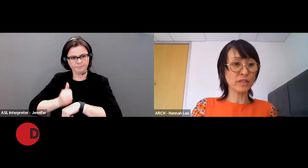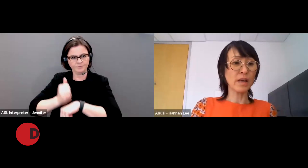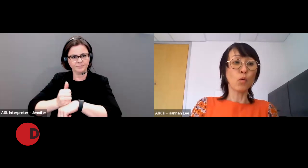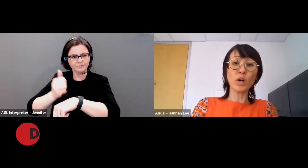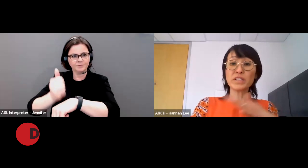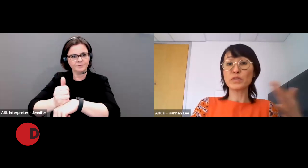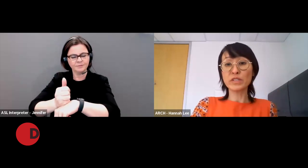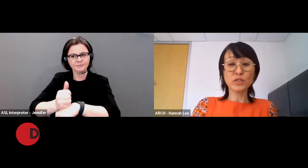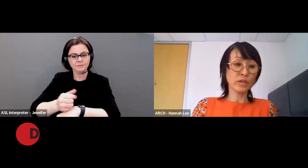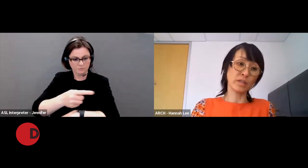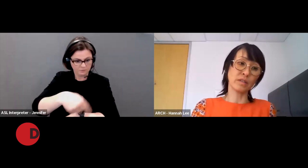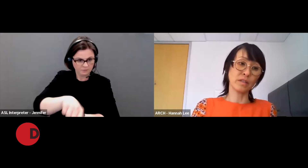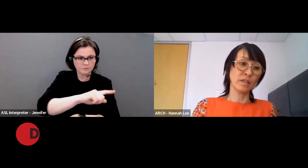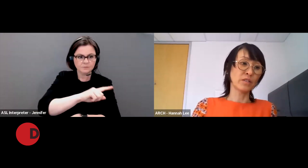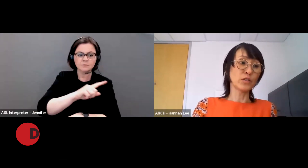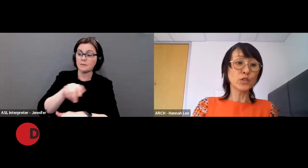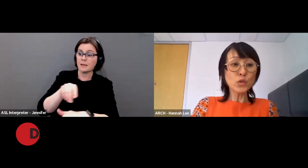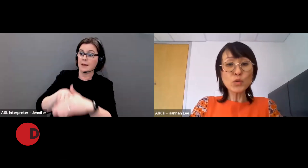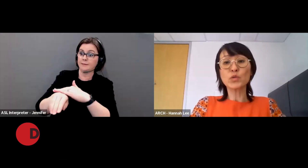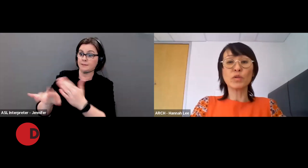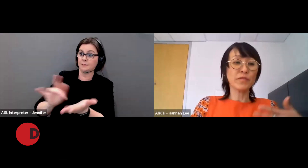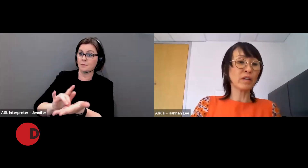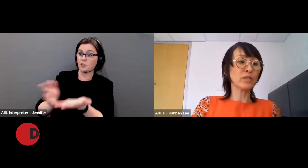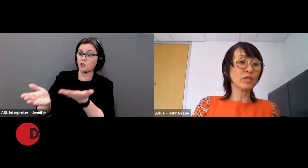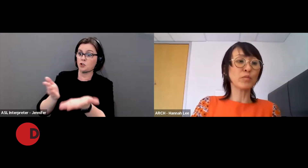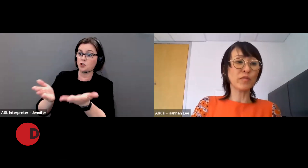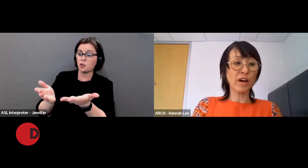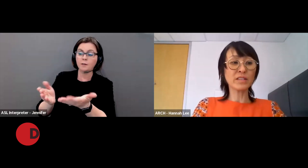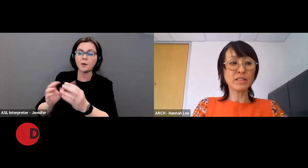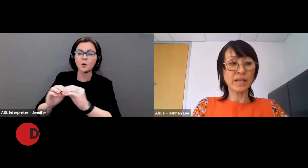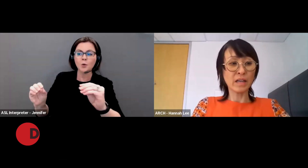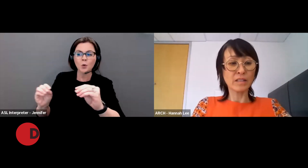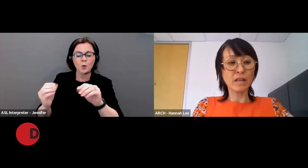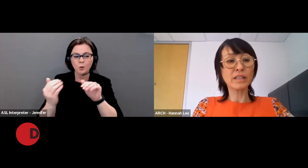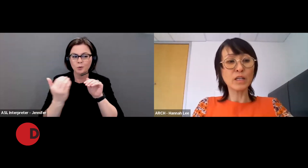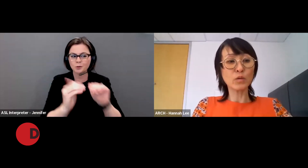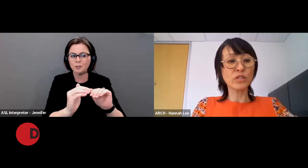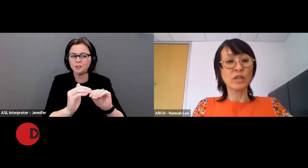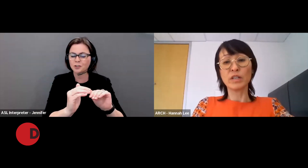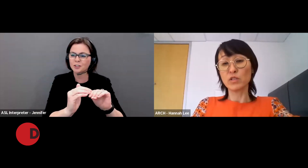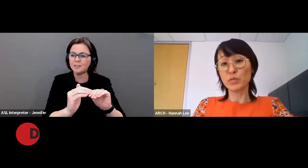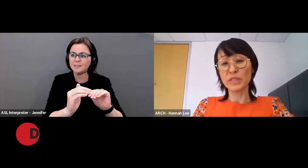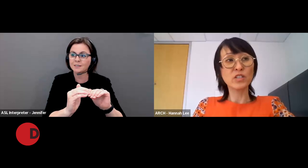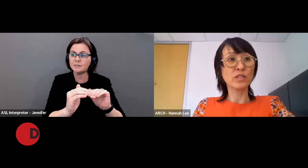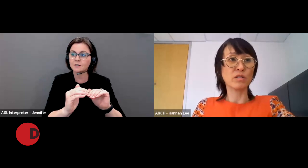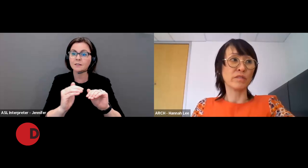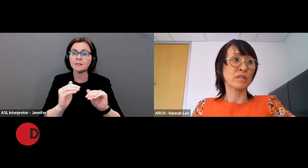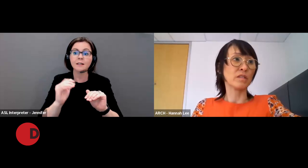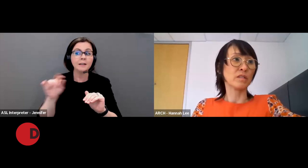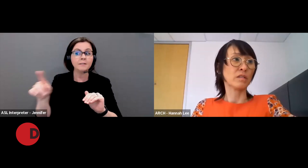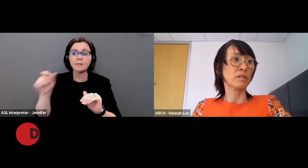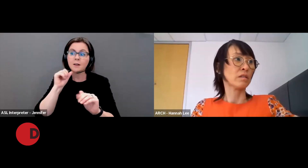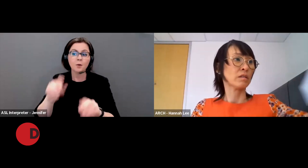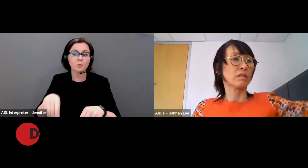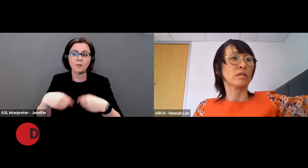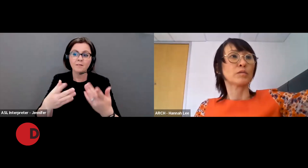One of the best-known decisions is Eldridge v. British Columbia (Attorney General) which was decided in 1997. This case involved a challenge to the B.C. government’s failure to provide sign language interpretation in medical settings.